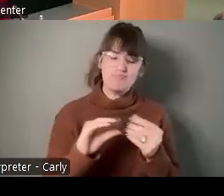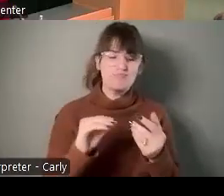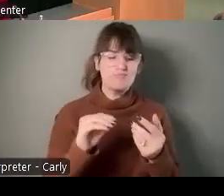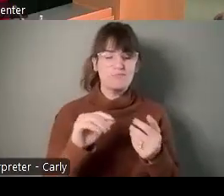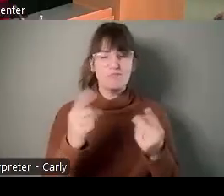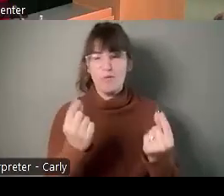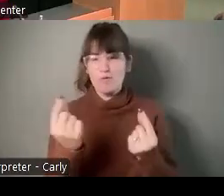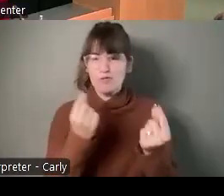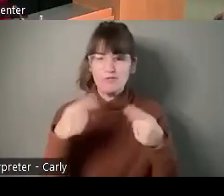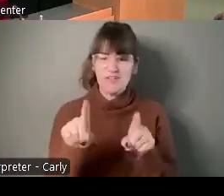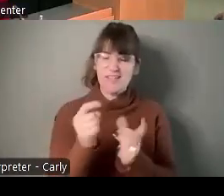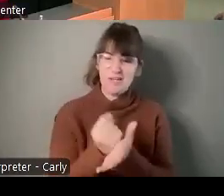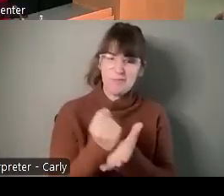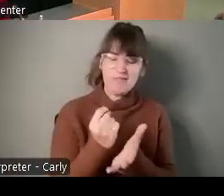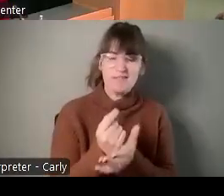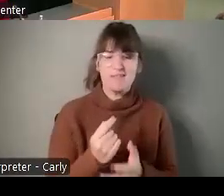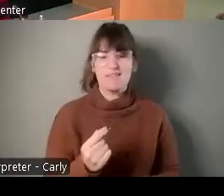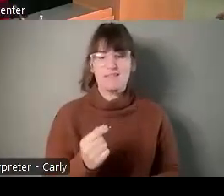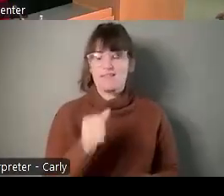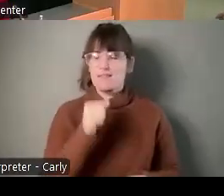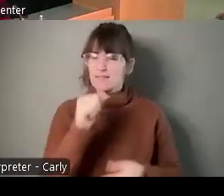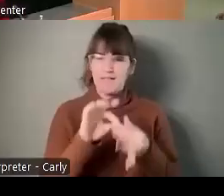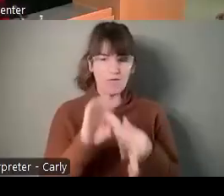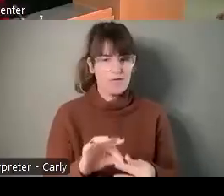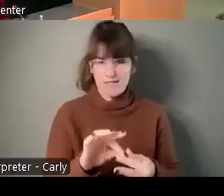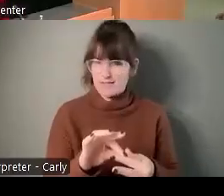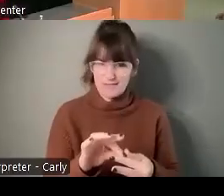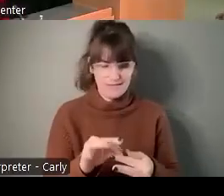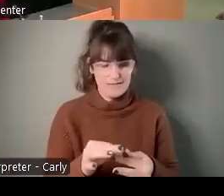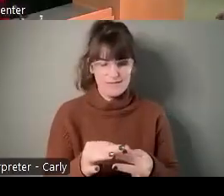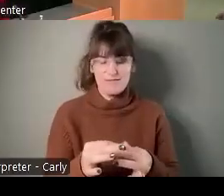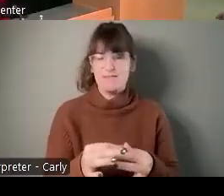in the NSP that are not specifically related to being in the hospital or their treatment. It's